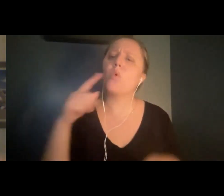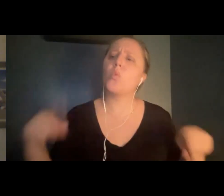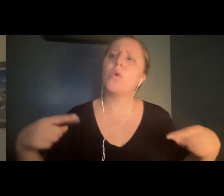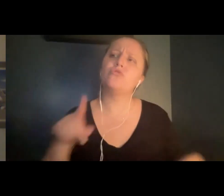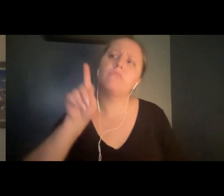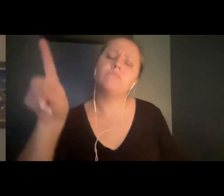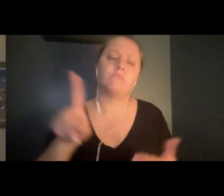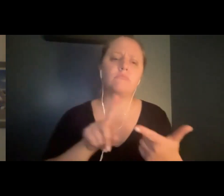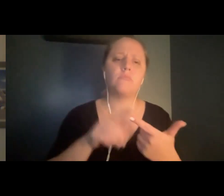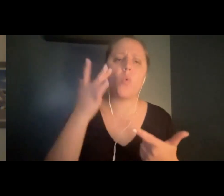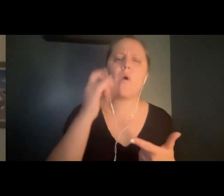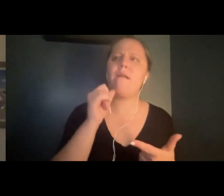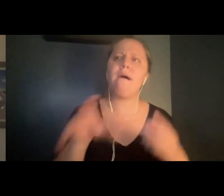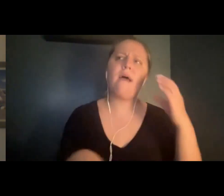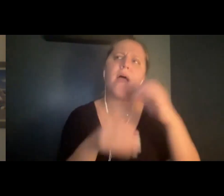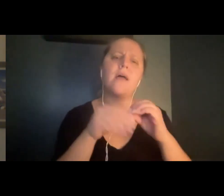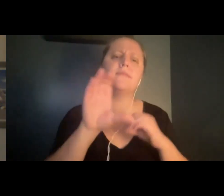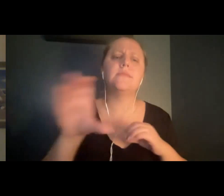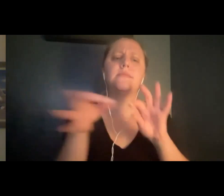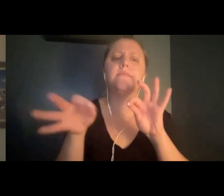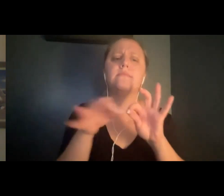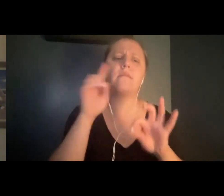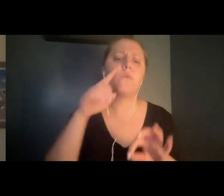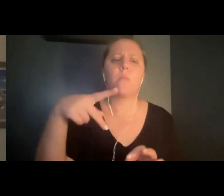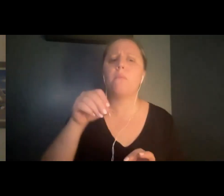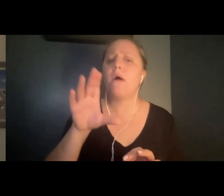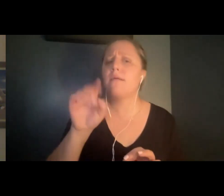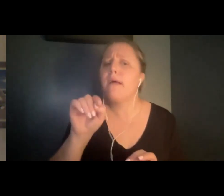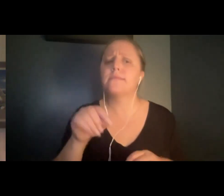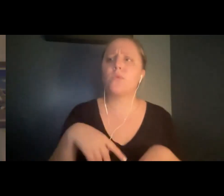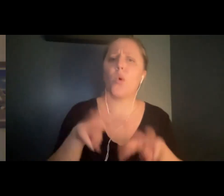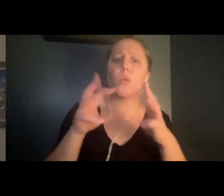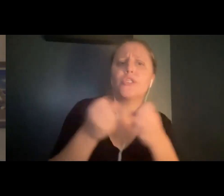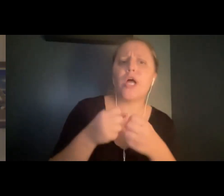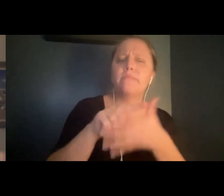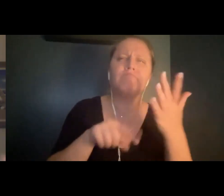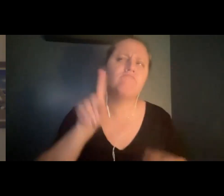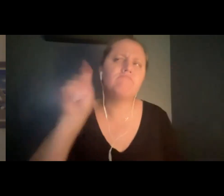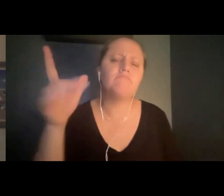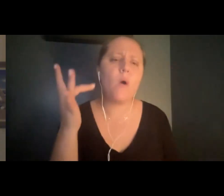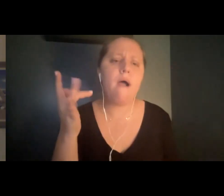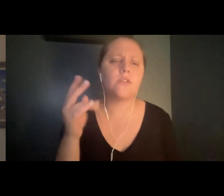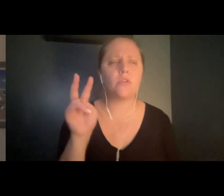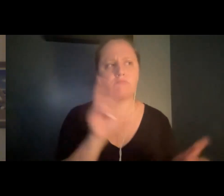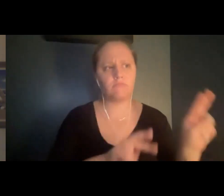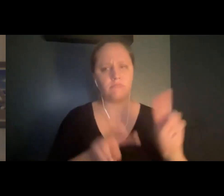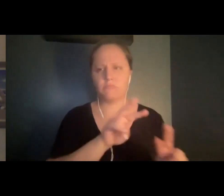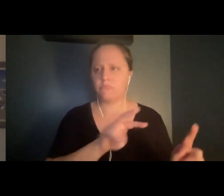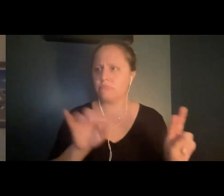transcriptions to our podcast or to some of our virtual workshops. So, starting to look around you and paying attention to the things that are there for